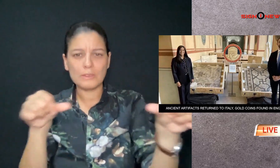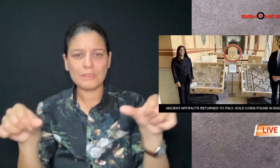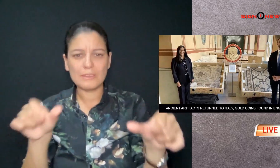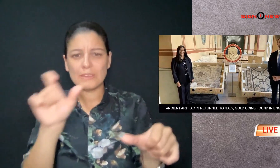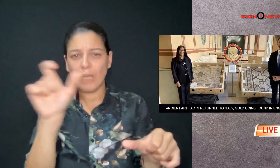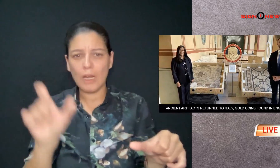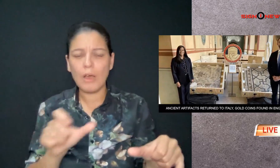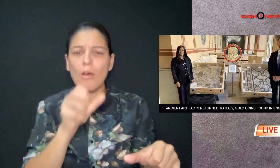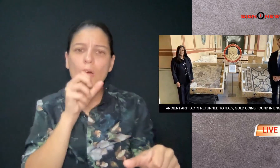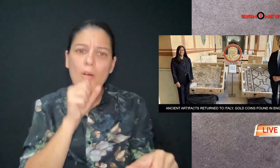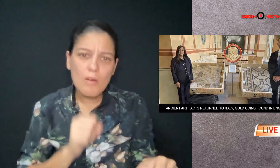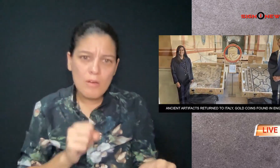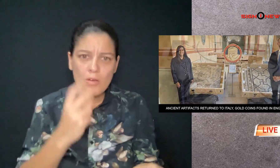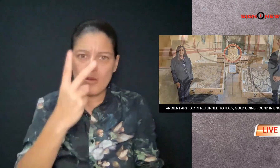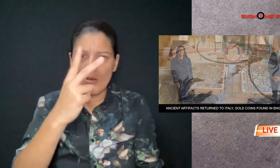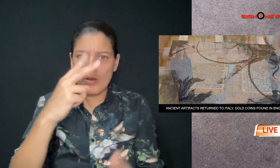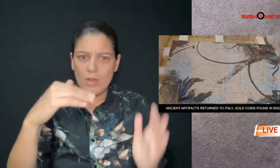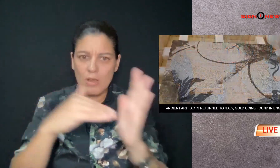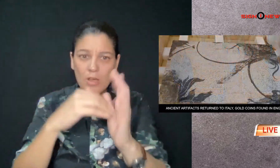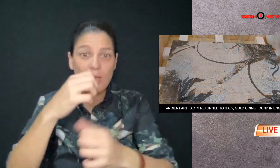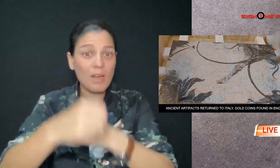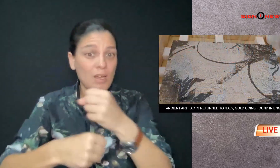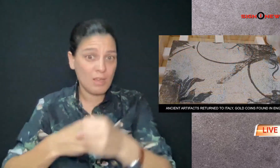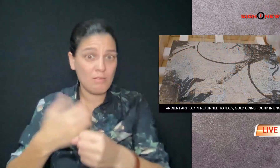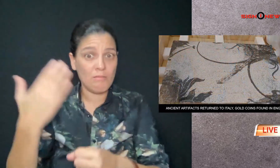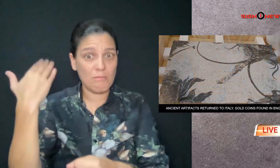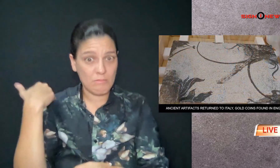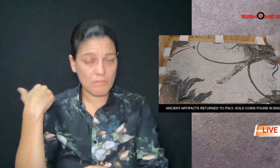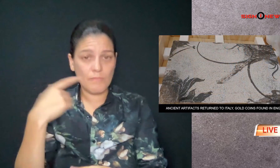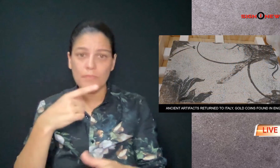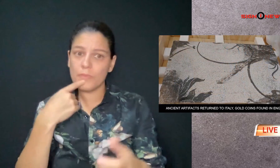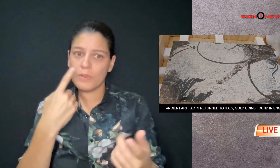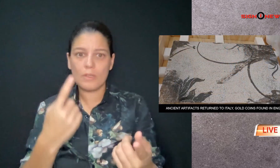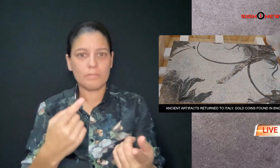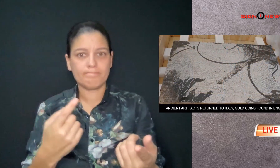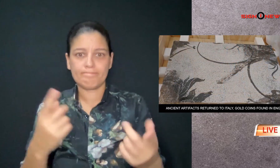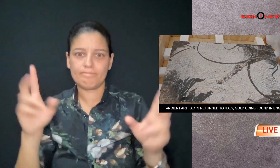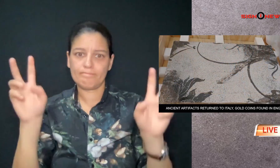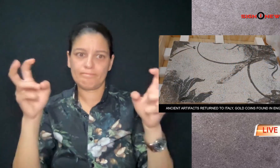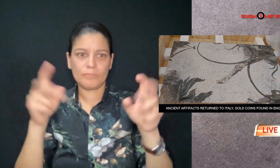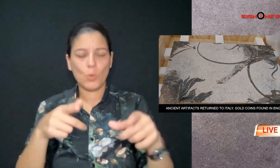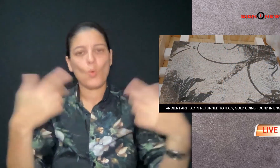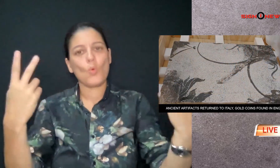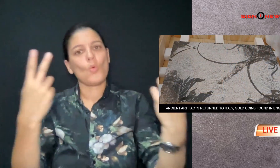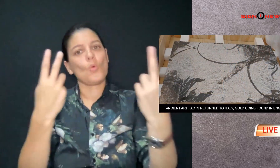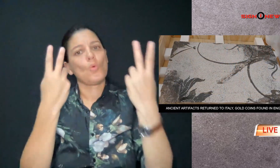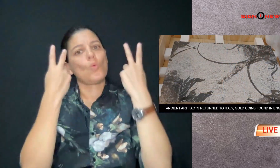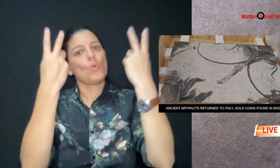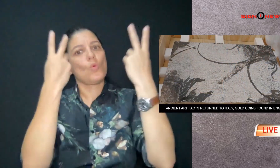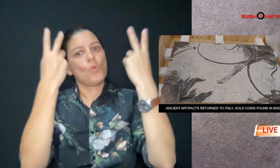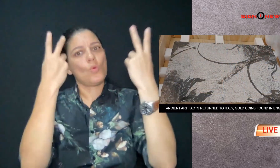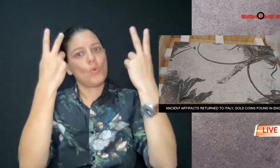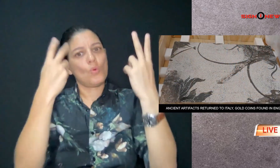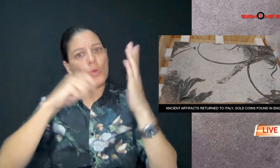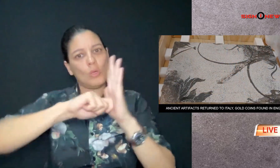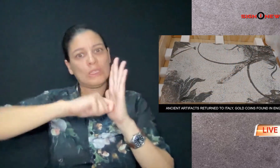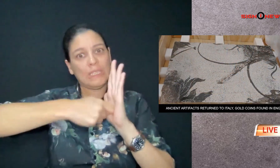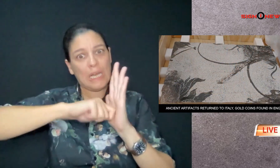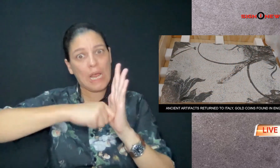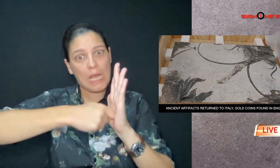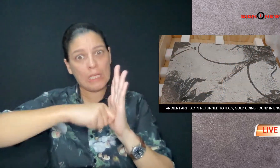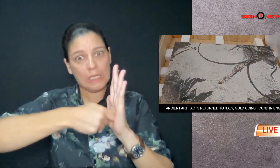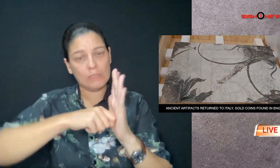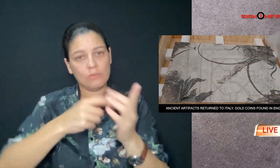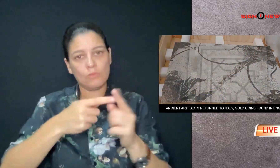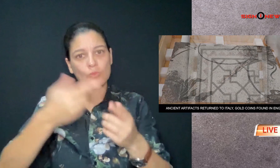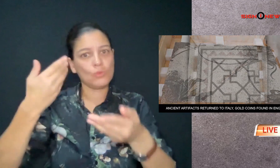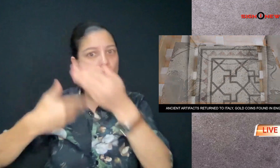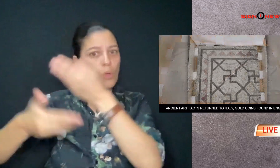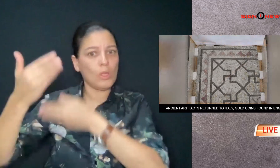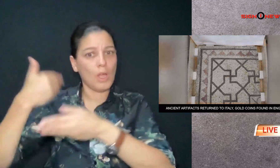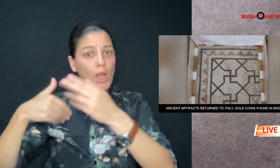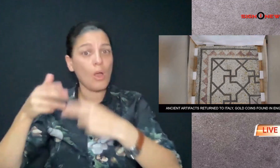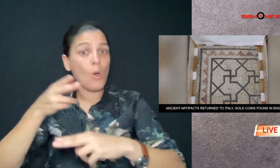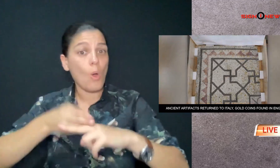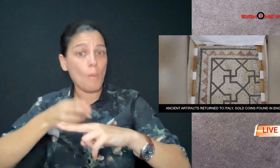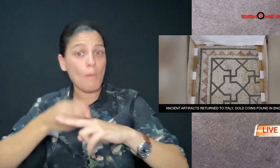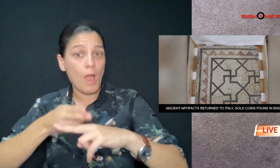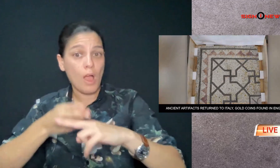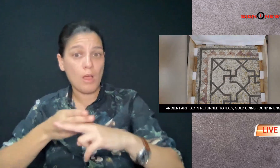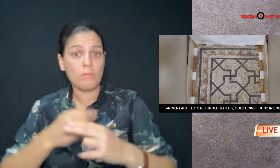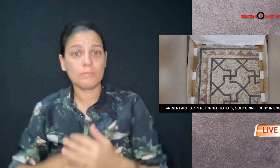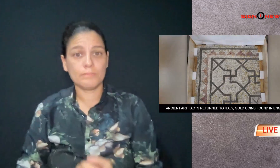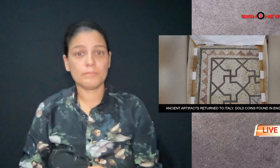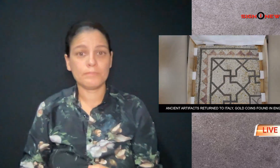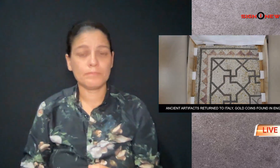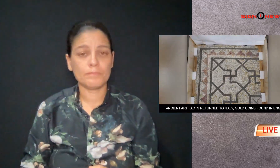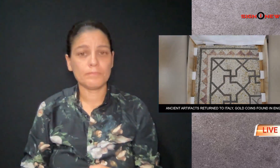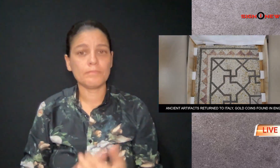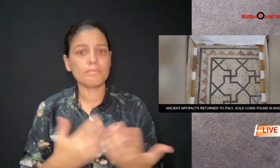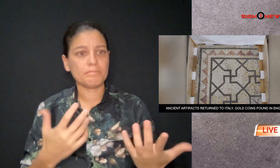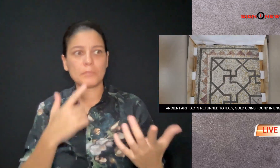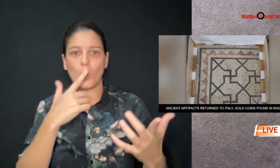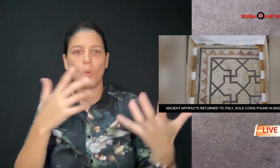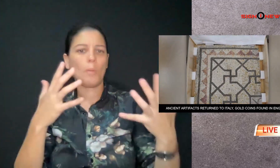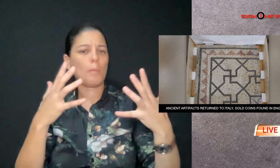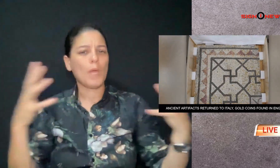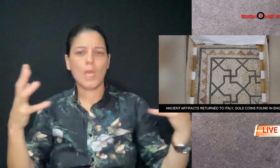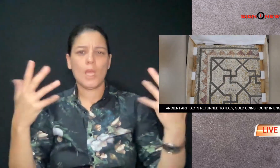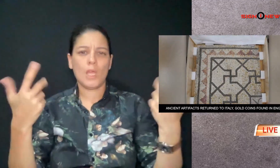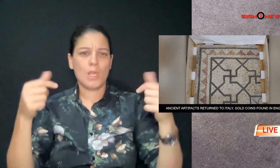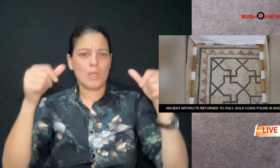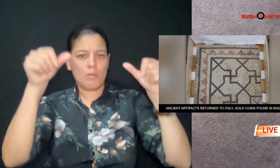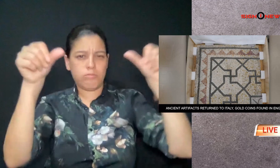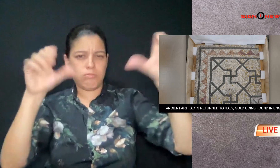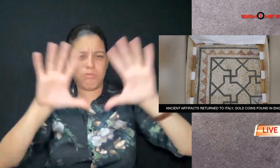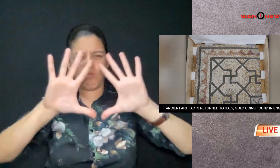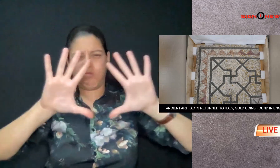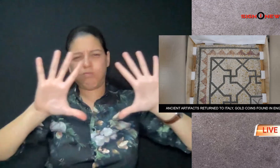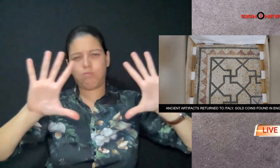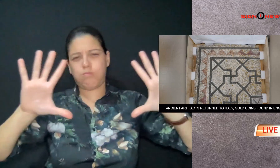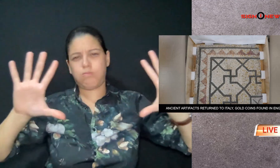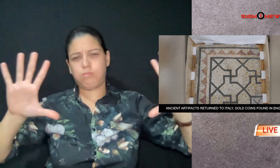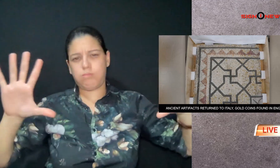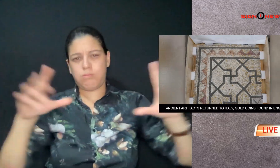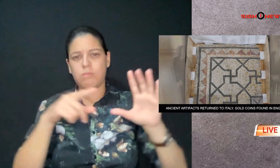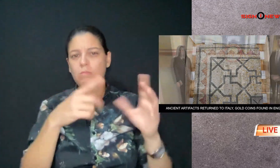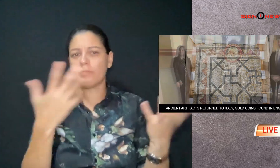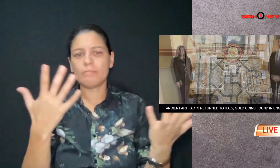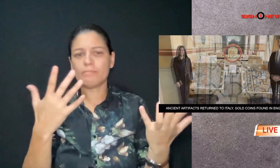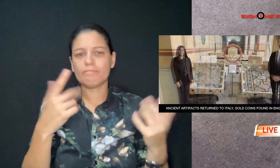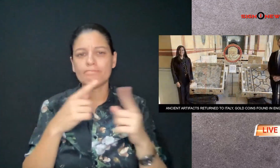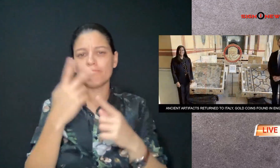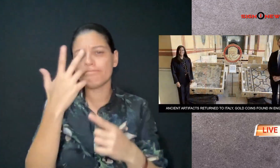cleaning and restoring a 2000 year old Italian mosaic called a key part of Rome's history